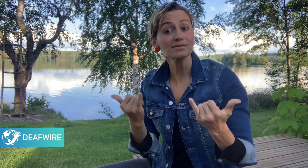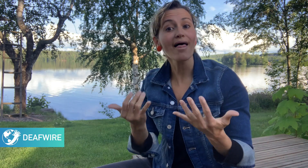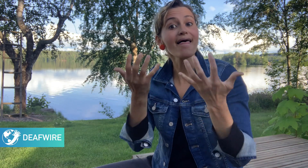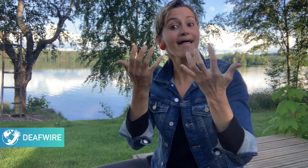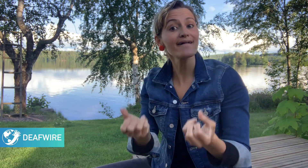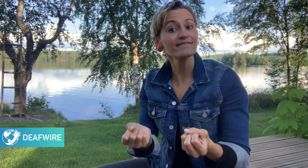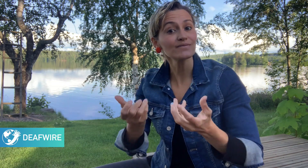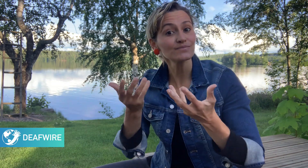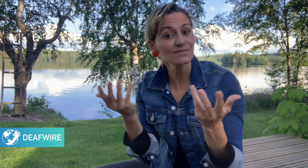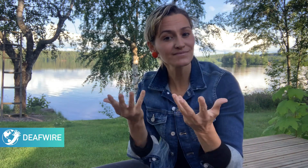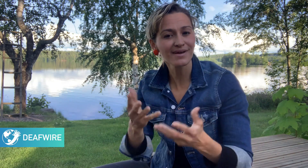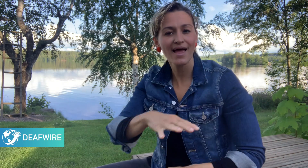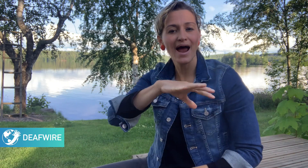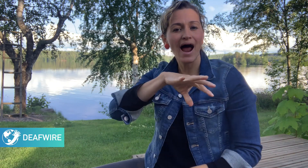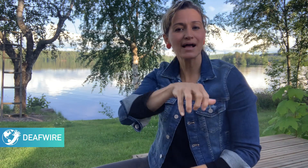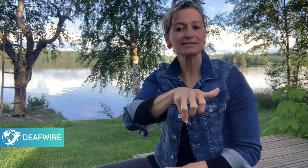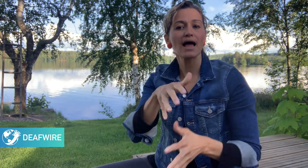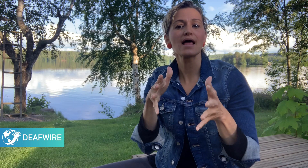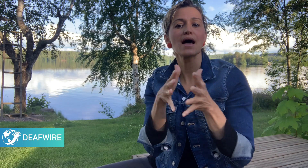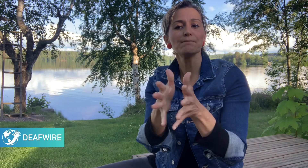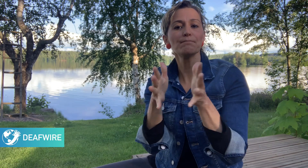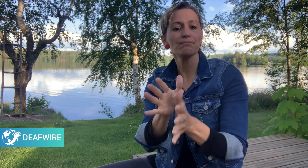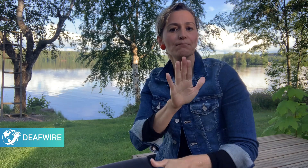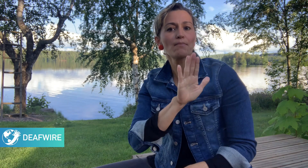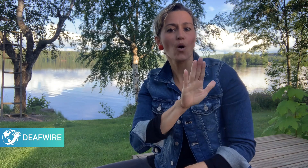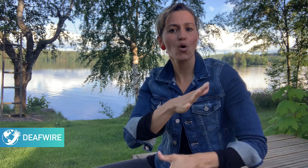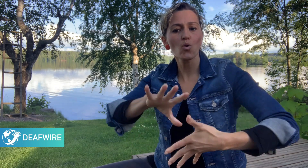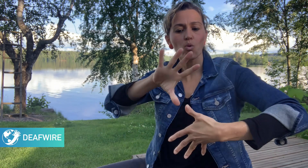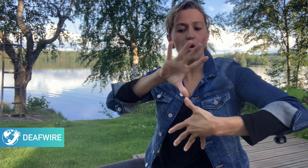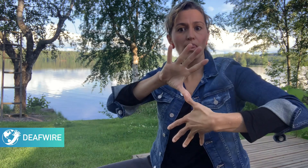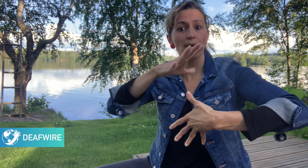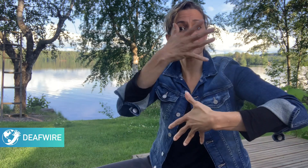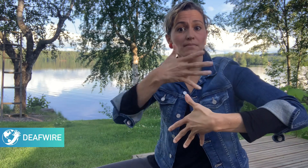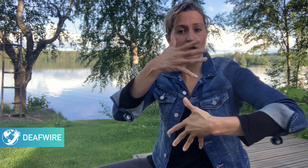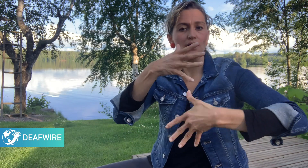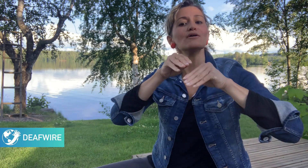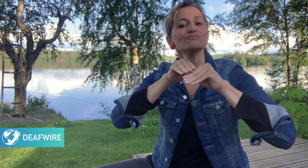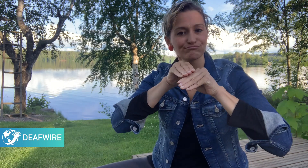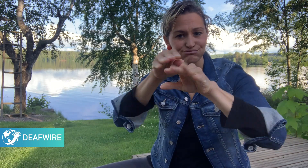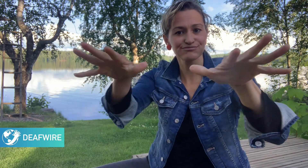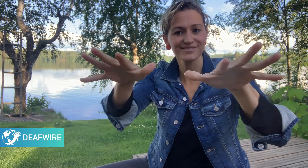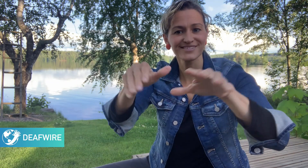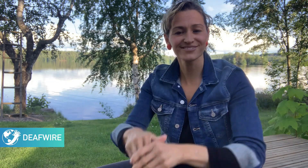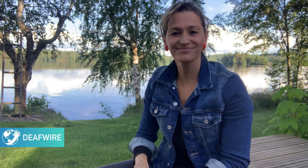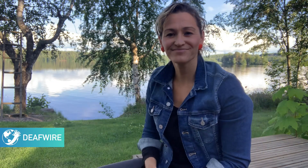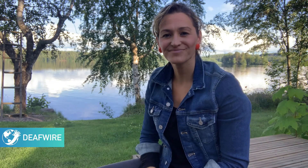Today, we also will have a Regional Report from North America.